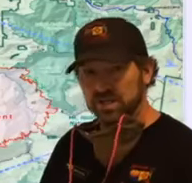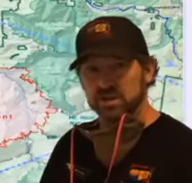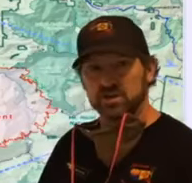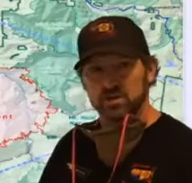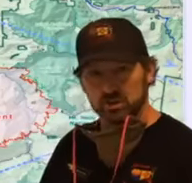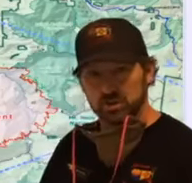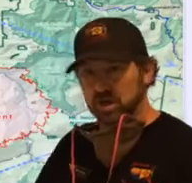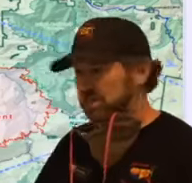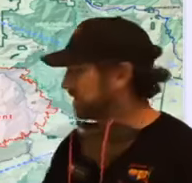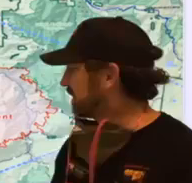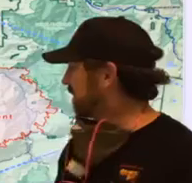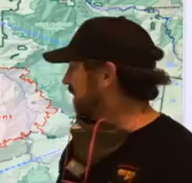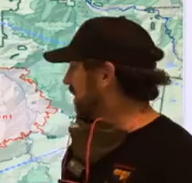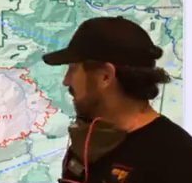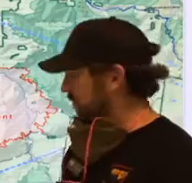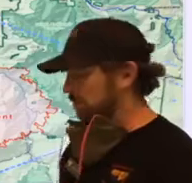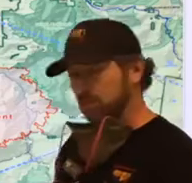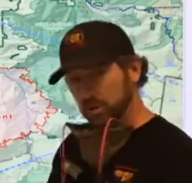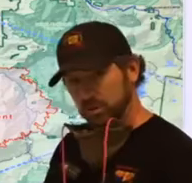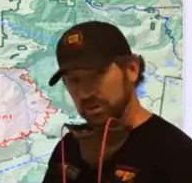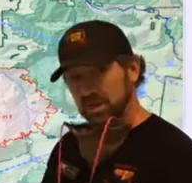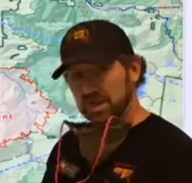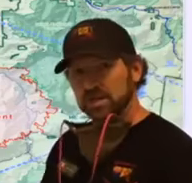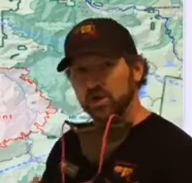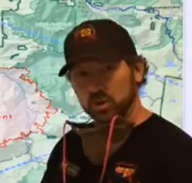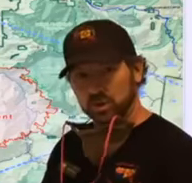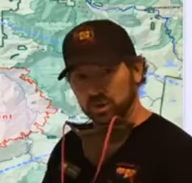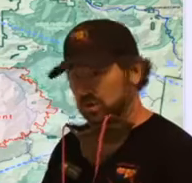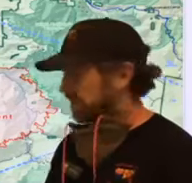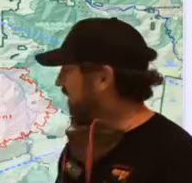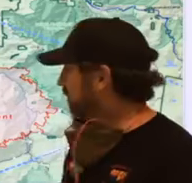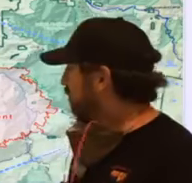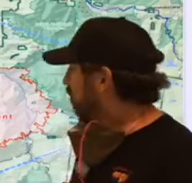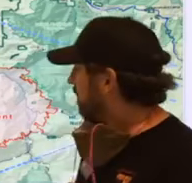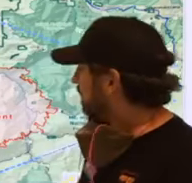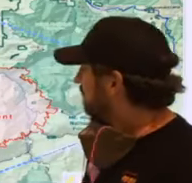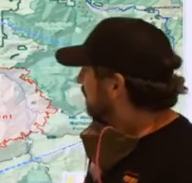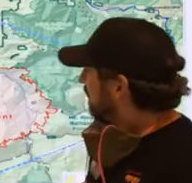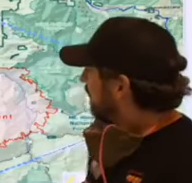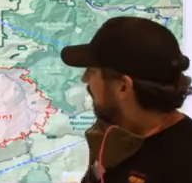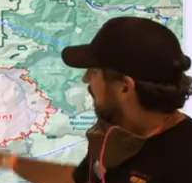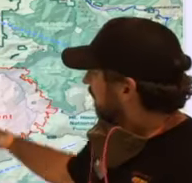engines crew bosses or crews, dozers, heavy equipment